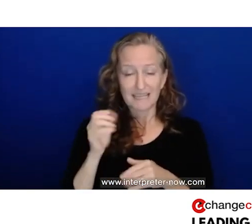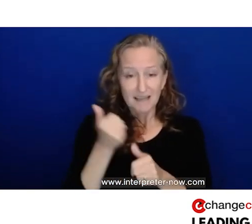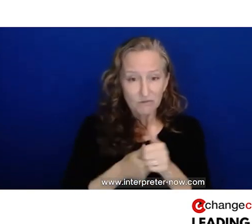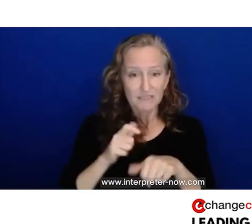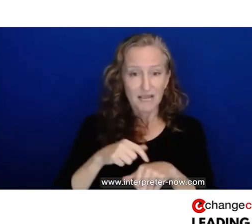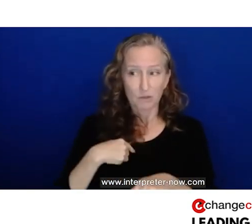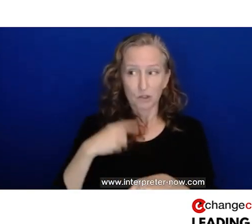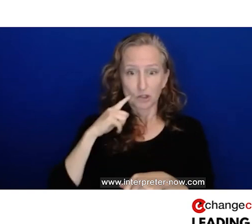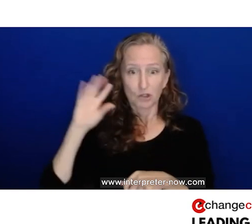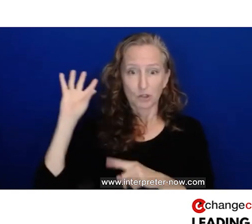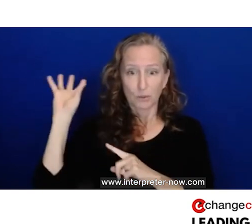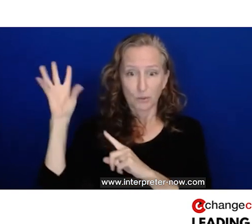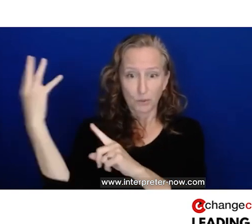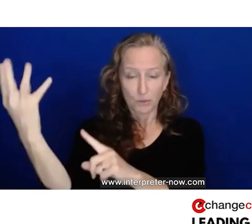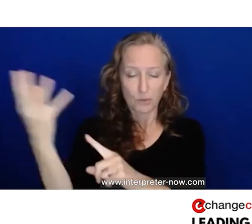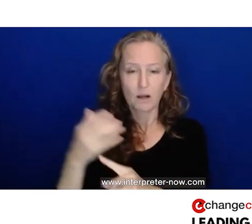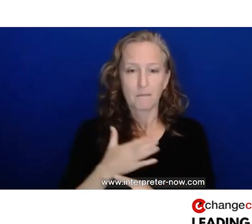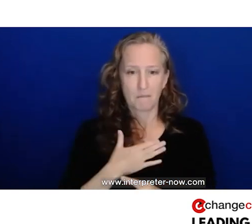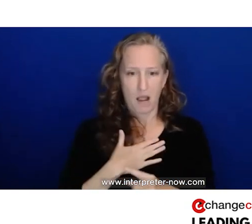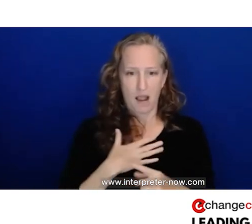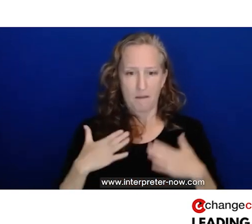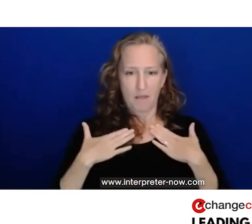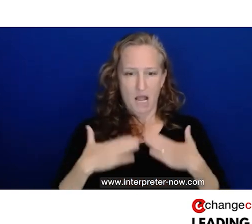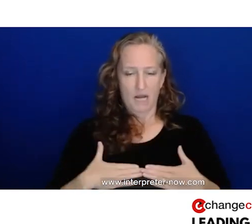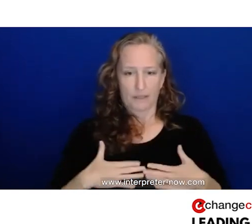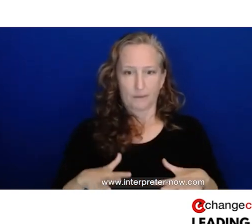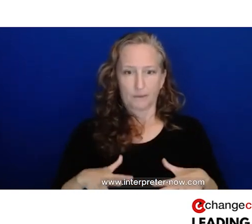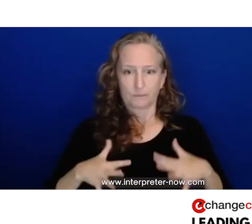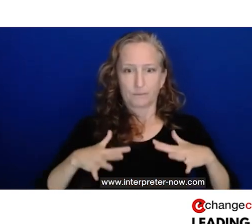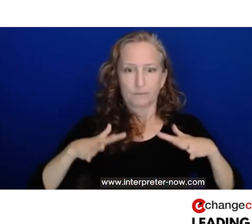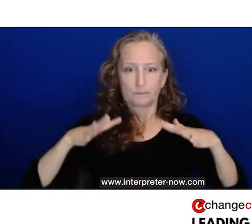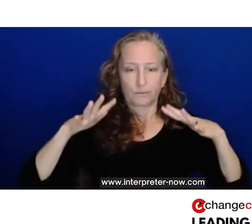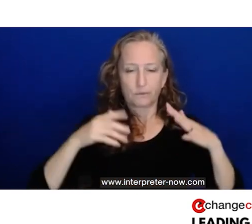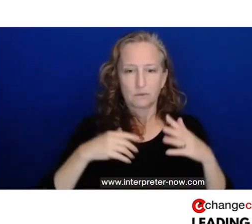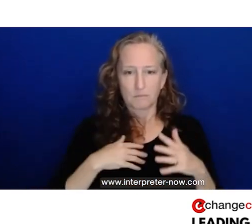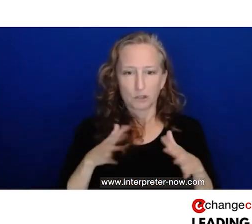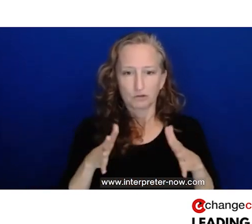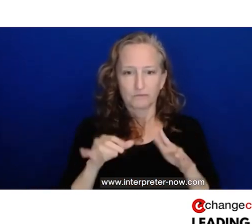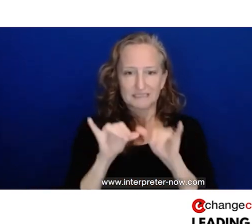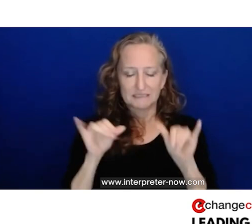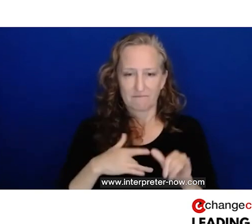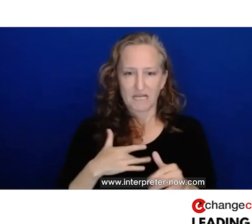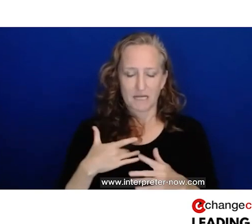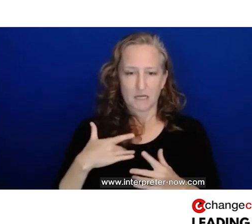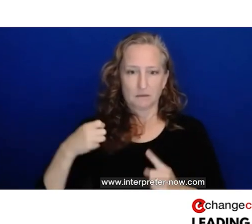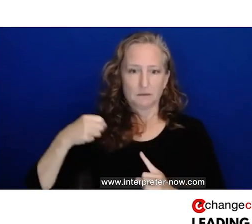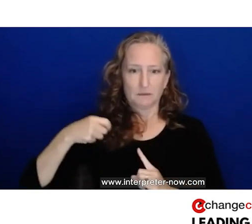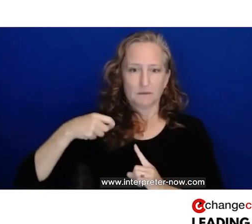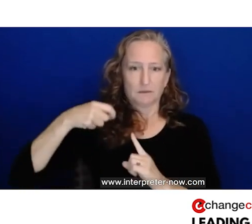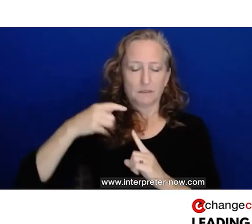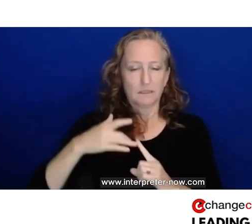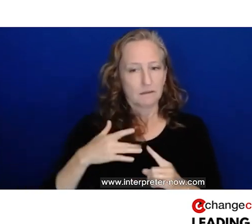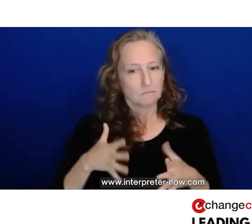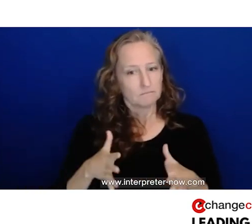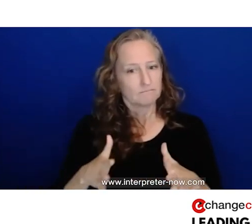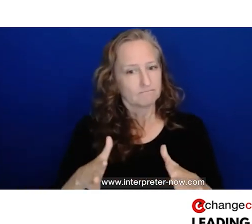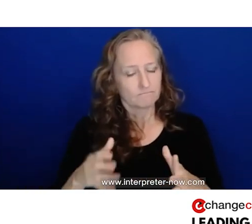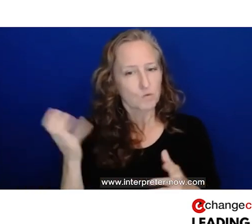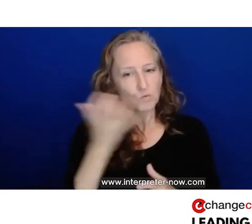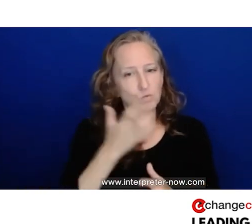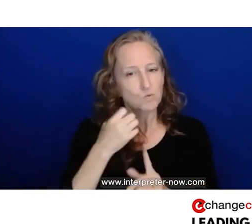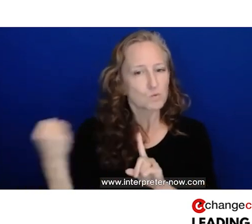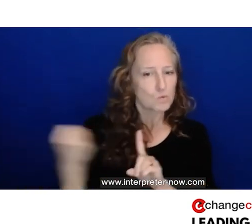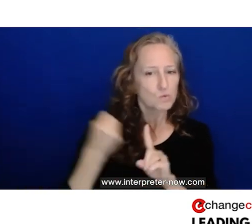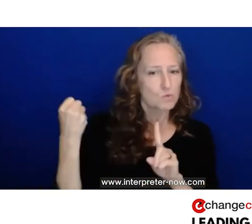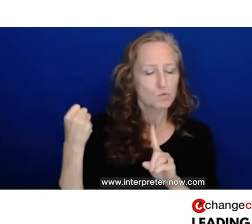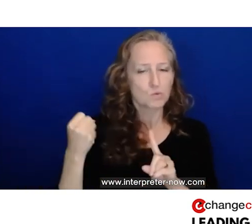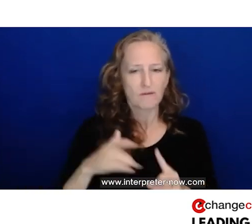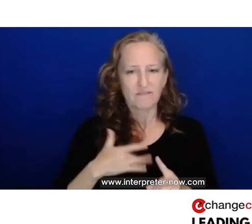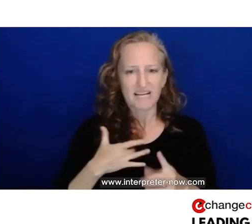a siren, my nervous system became overactive. I became really nervous, and I was on edge.